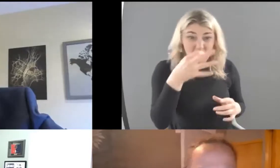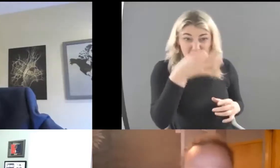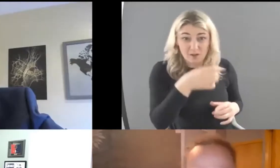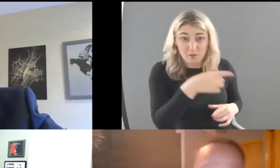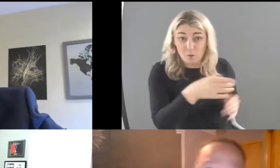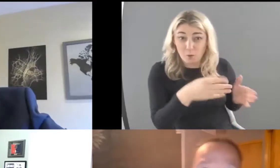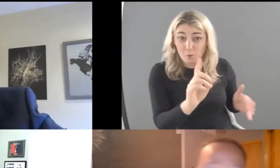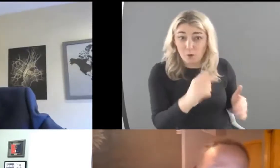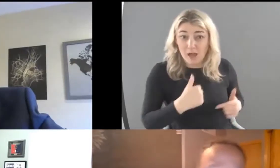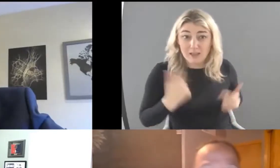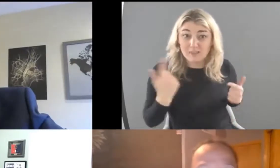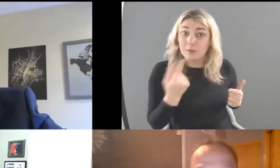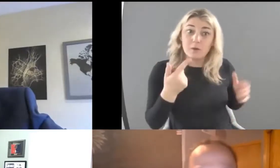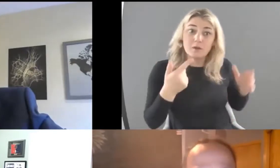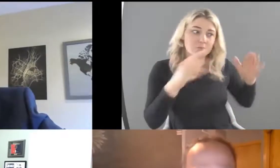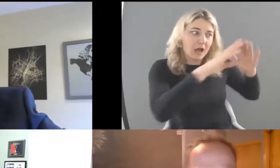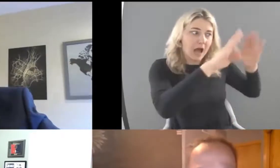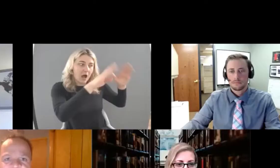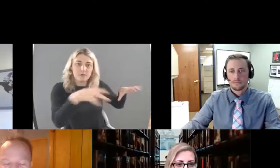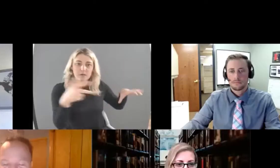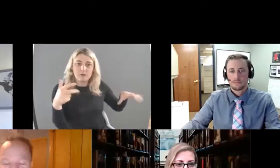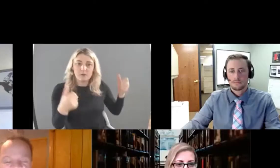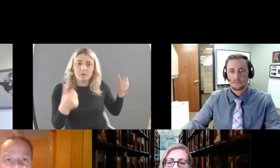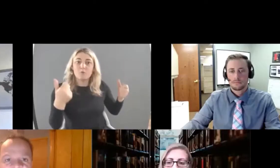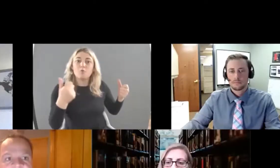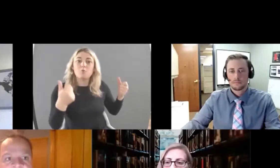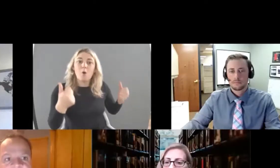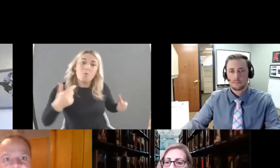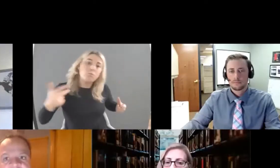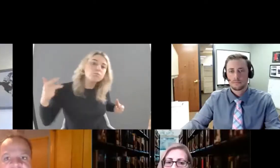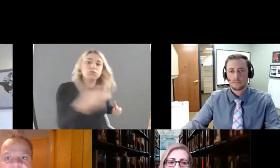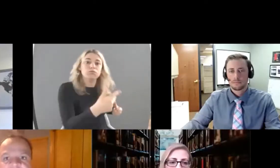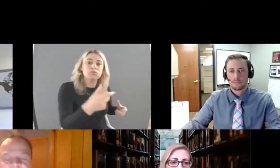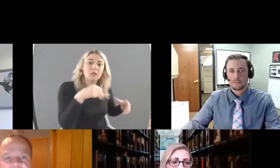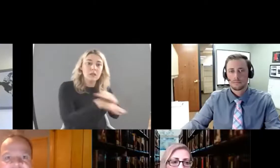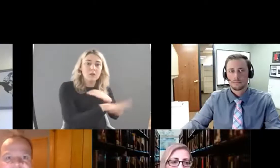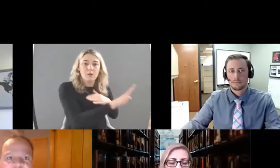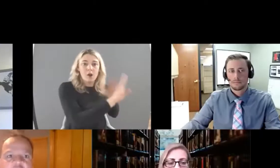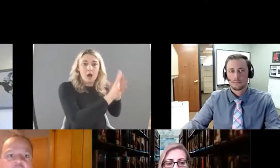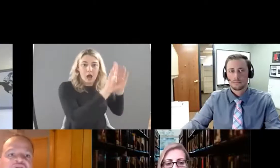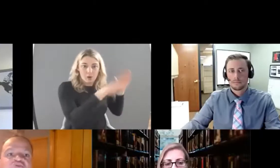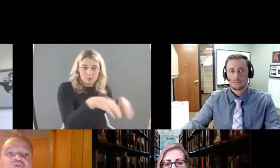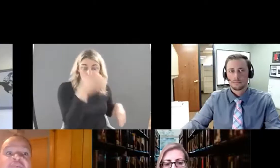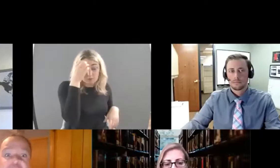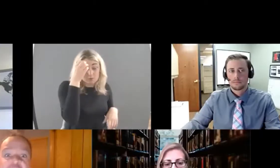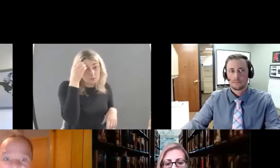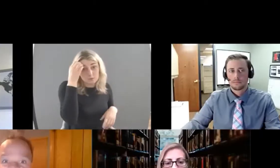August, rather. Times that had been flying. But these situations are all too real for me.